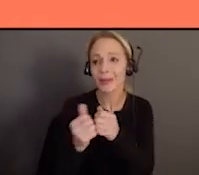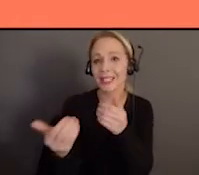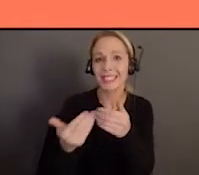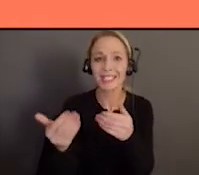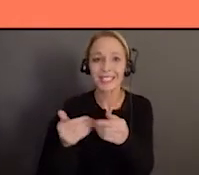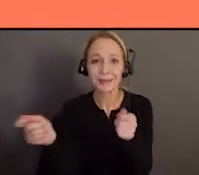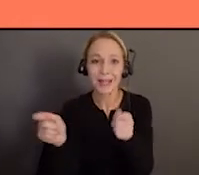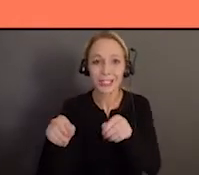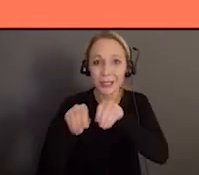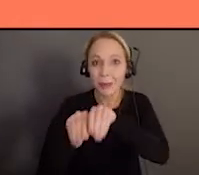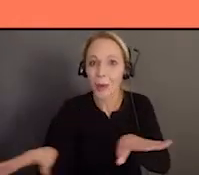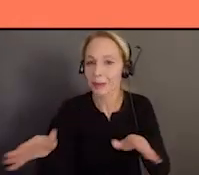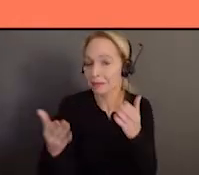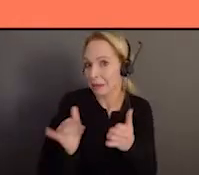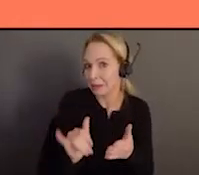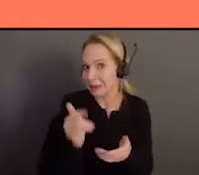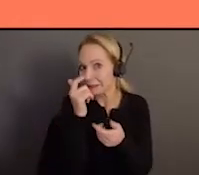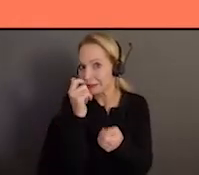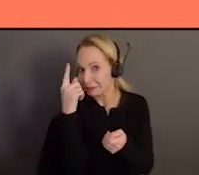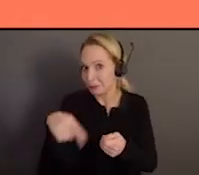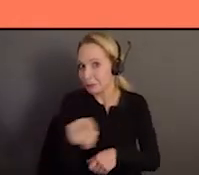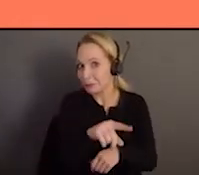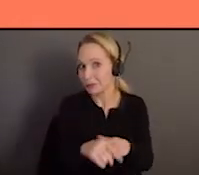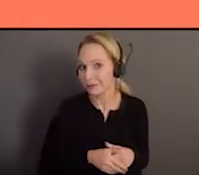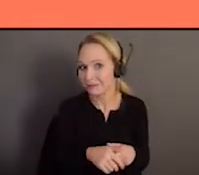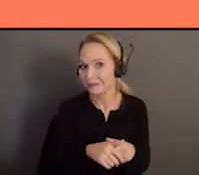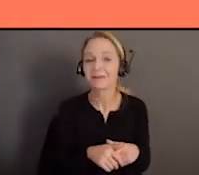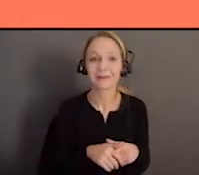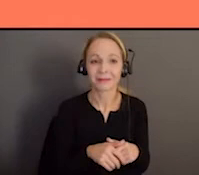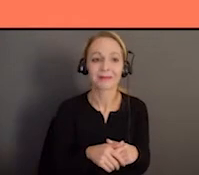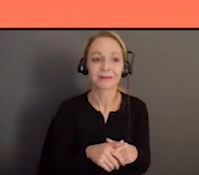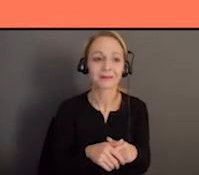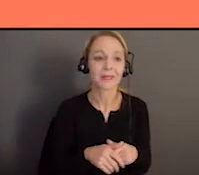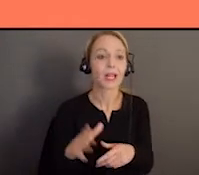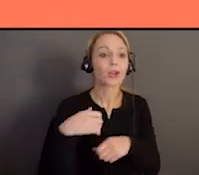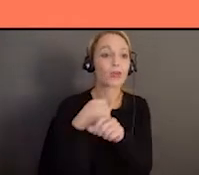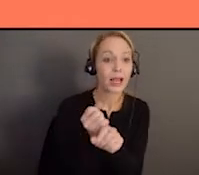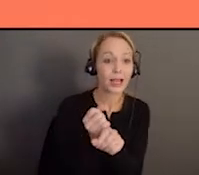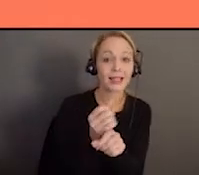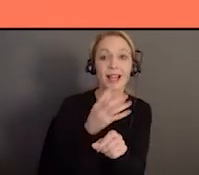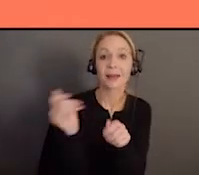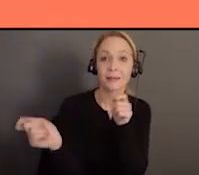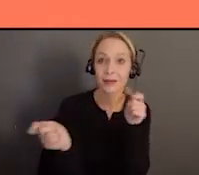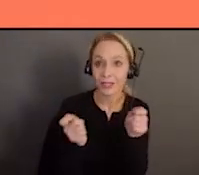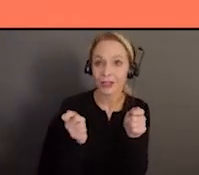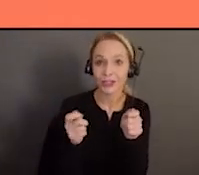ENVIRONMENT WITH EASY MANAGEABLE DEPLOYMENT THIS MAY INTEREST YOU.